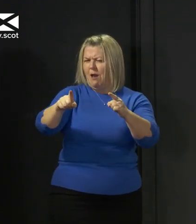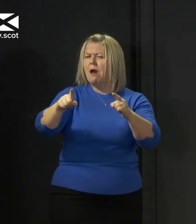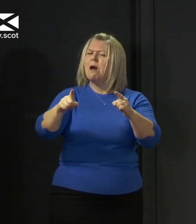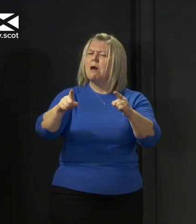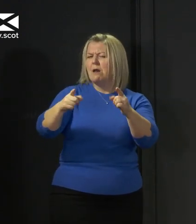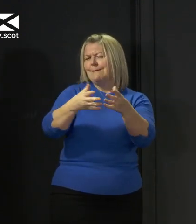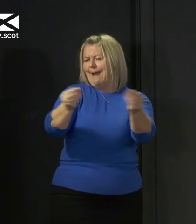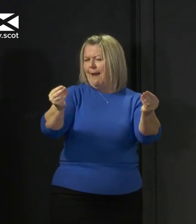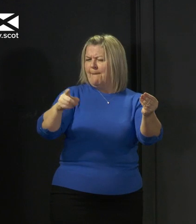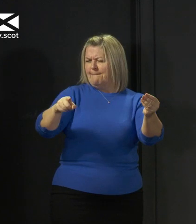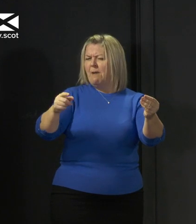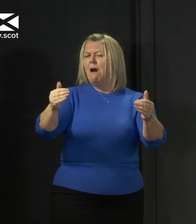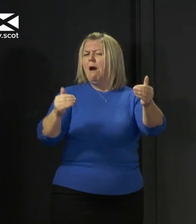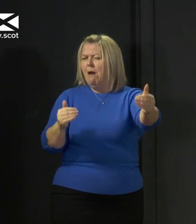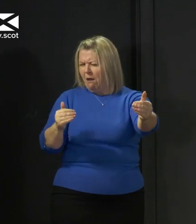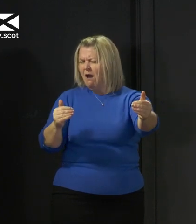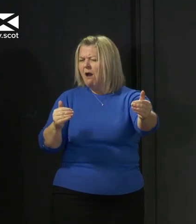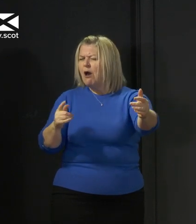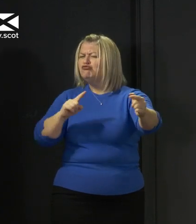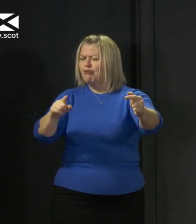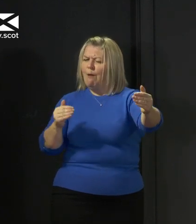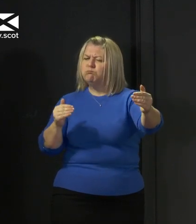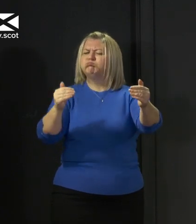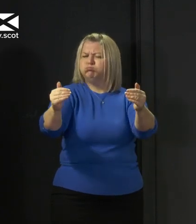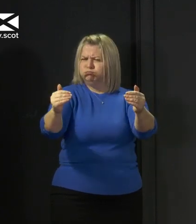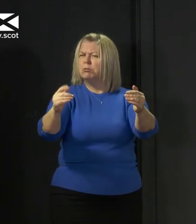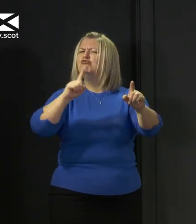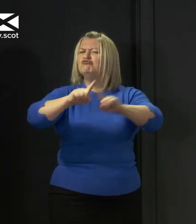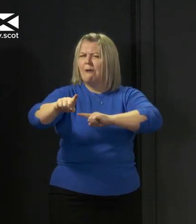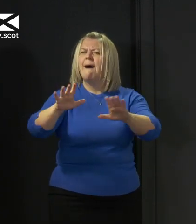stressing at this stage that nobody's expecting children parents and carers to